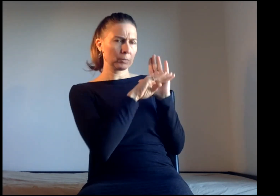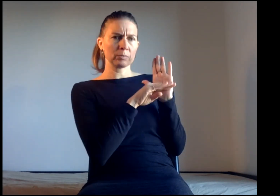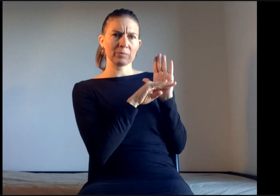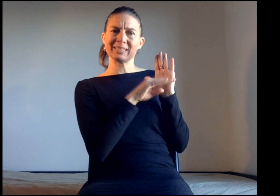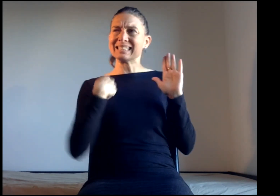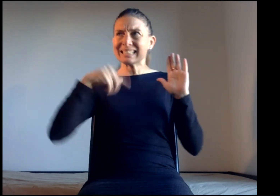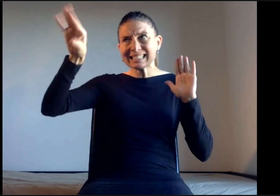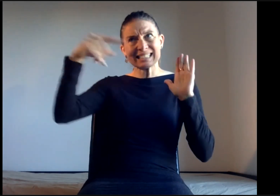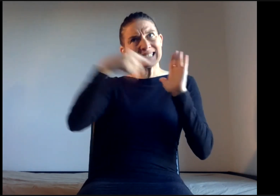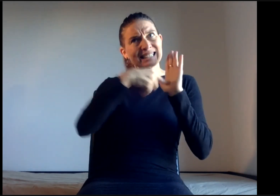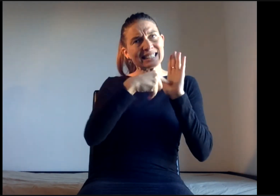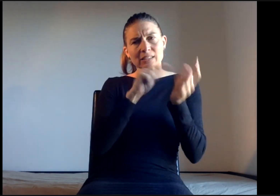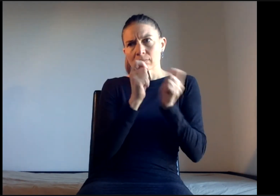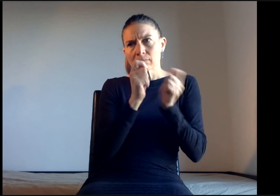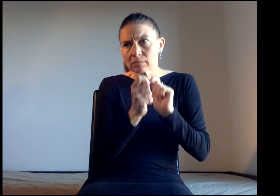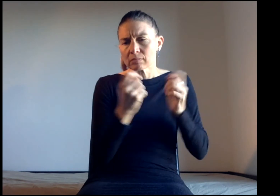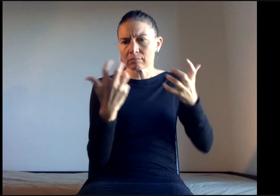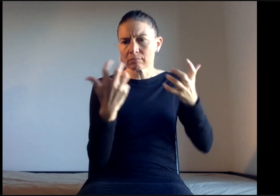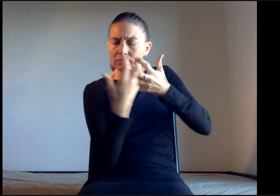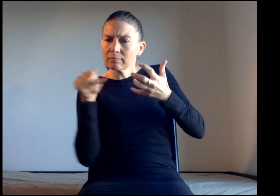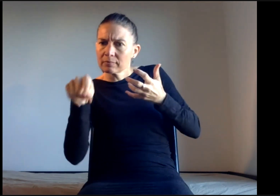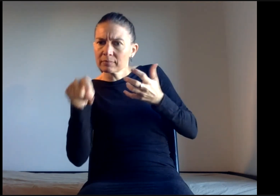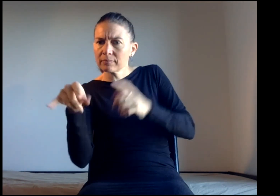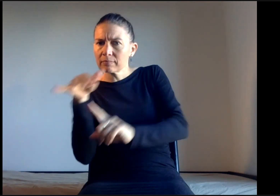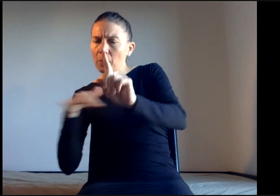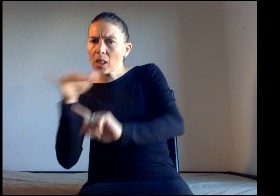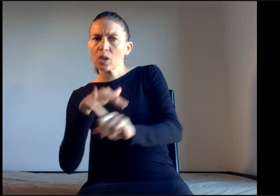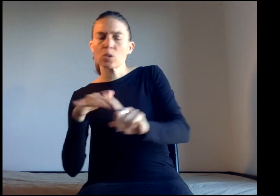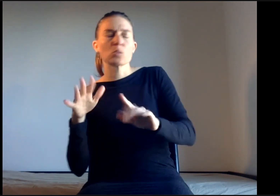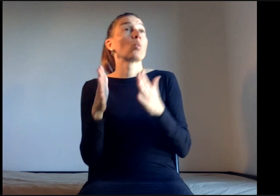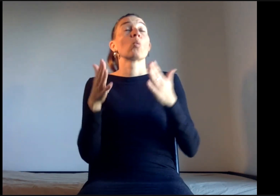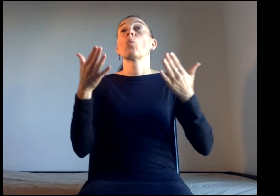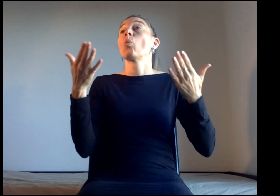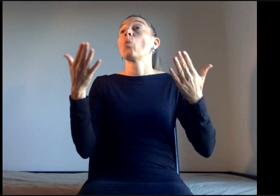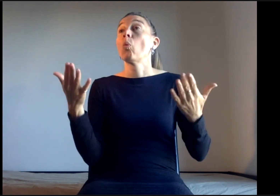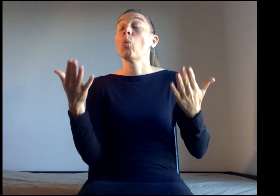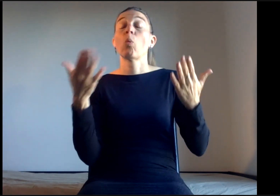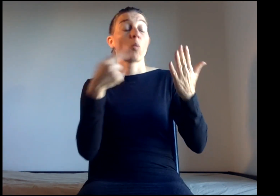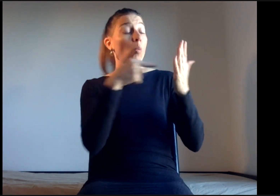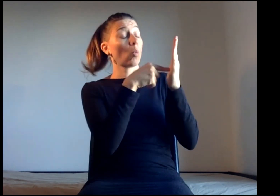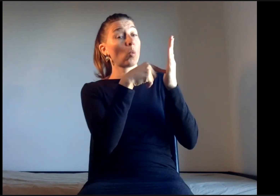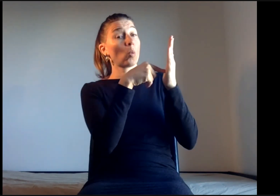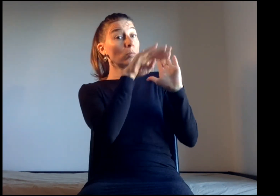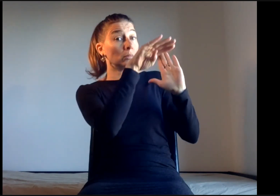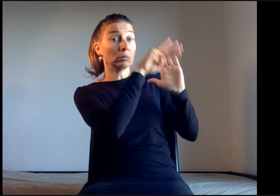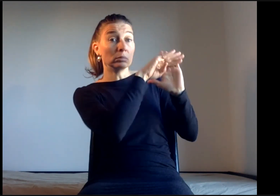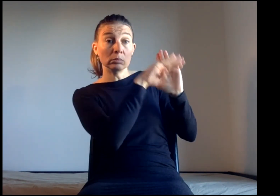by members making sure that measures are actually understandable.